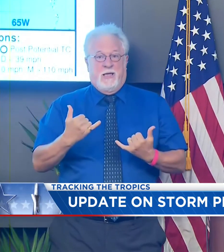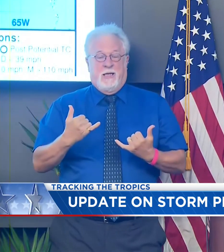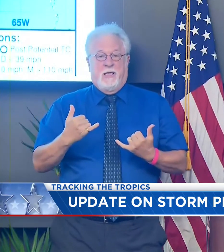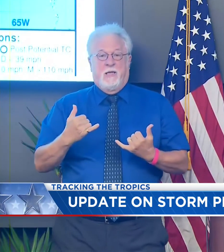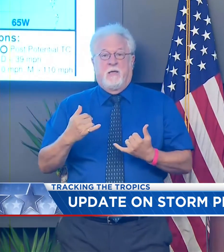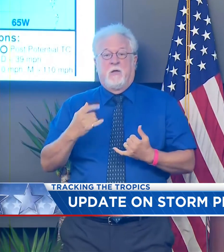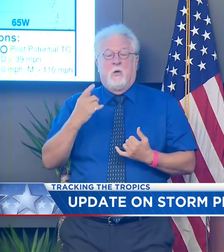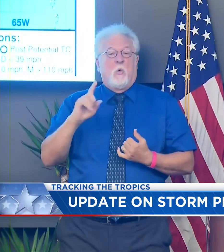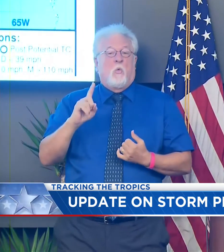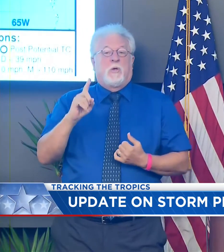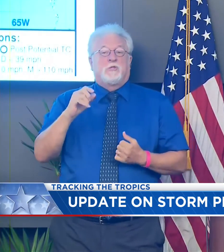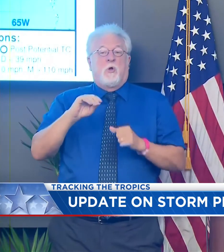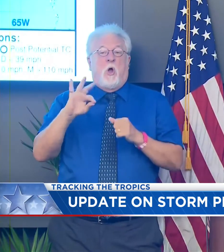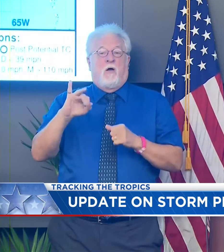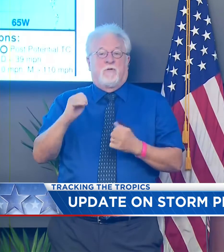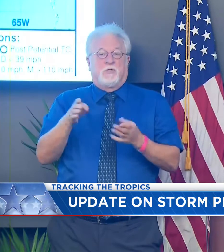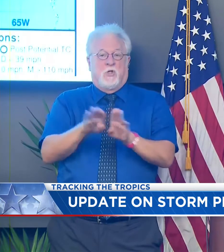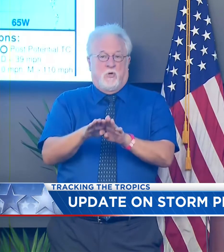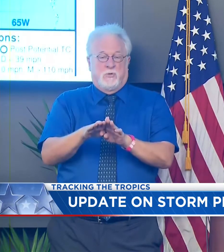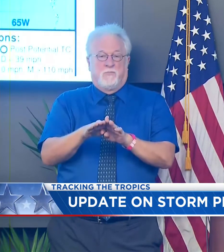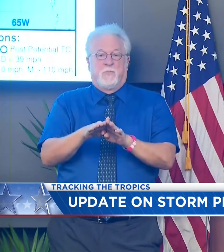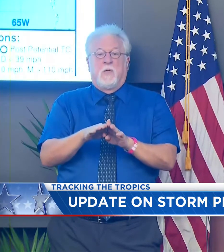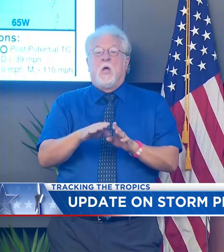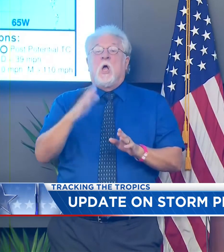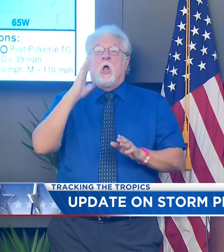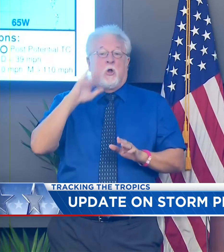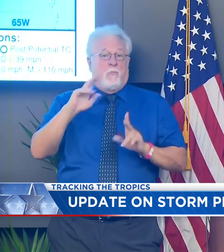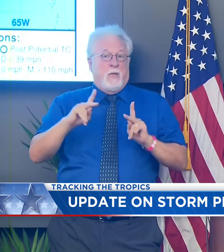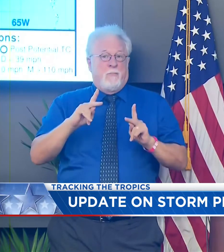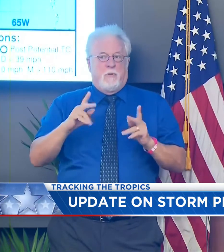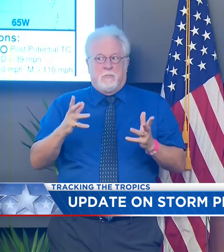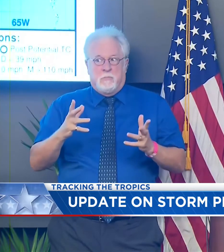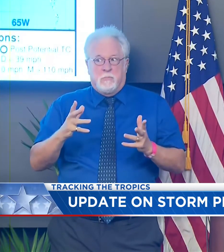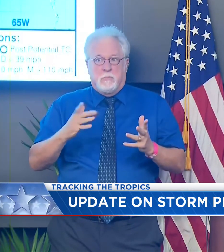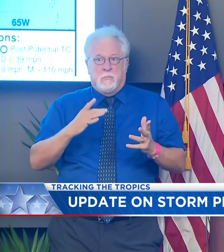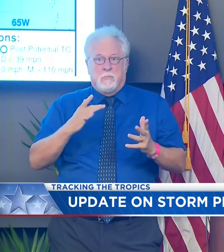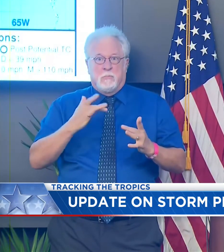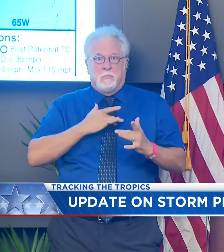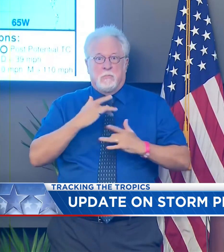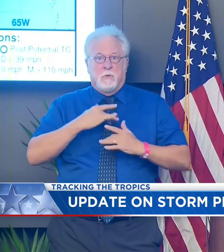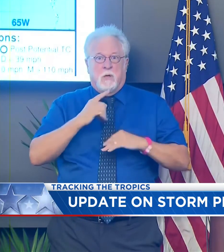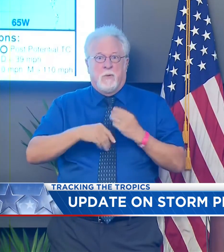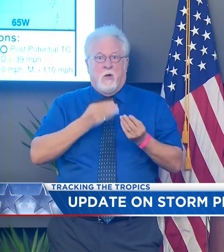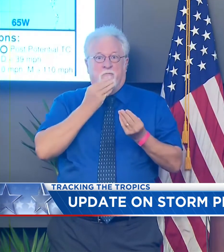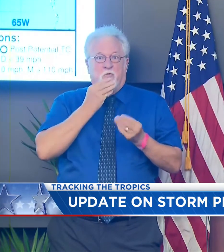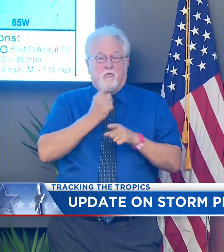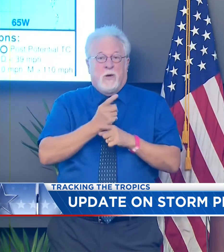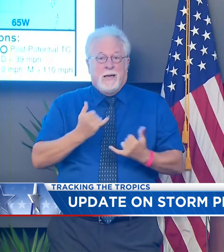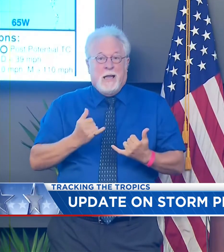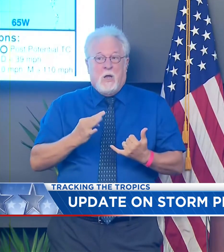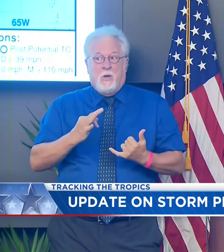LATER. AND THERE WILL BE AN OFFICIAL ANNOUNCEMENT BY AGENCY LATER